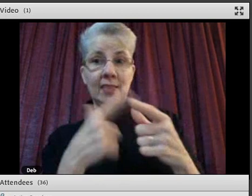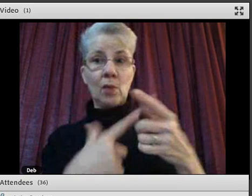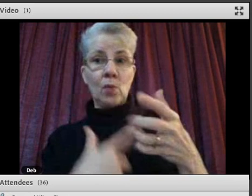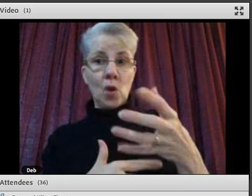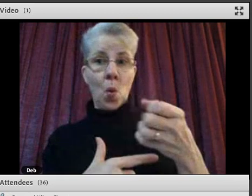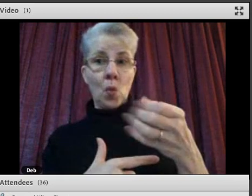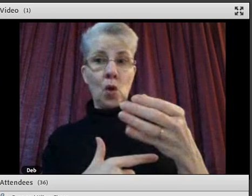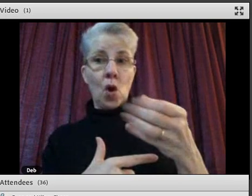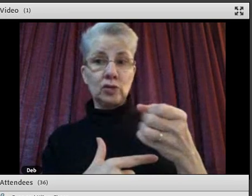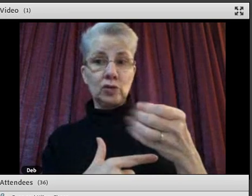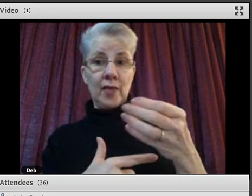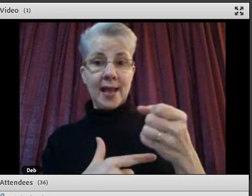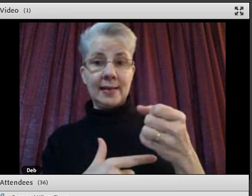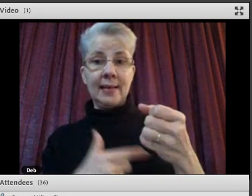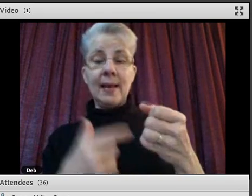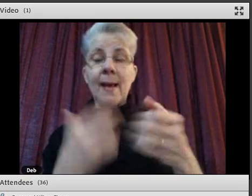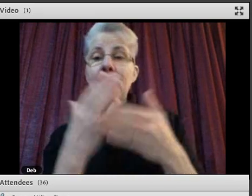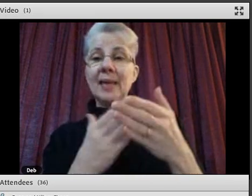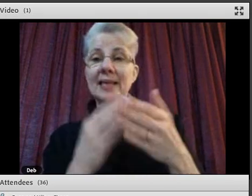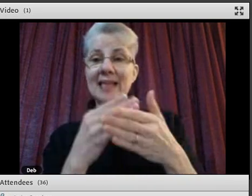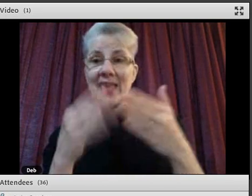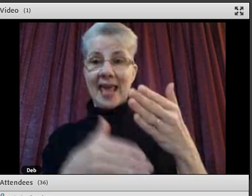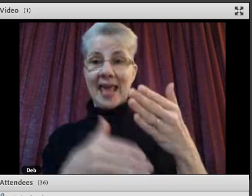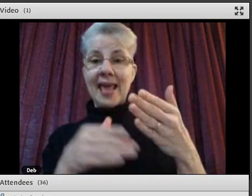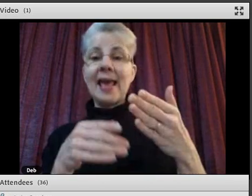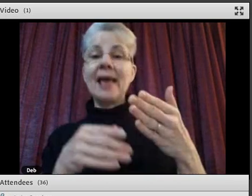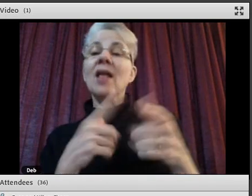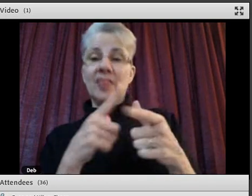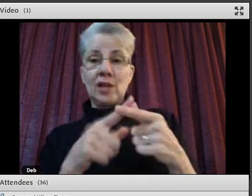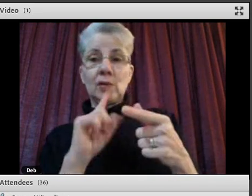And then, when you hold onto that little piece at the end,